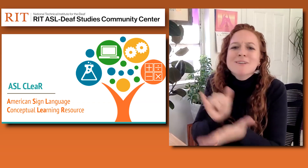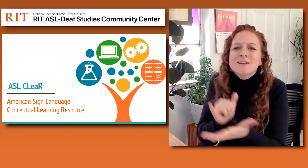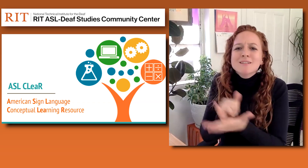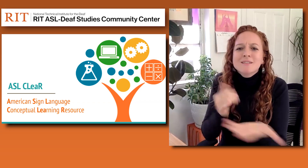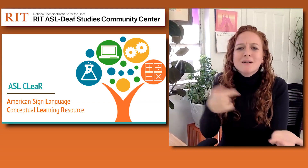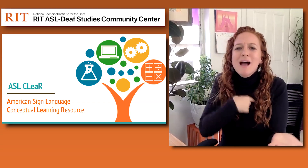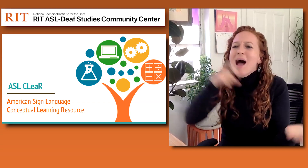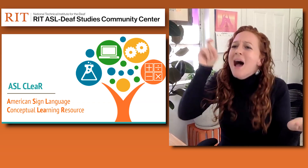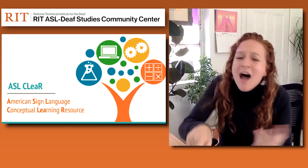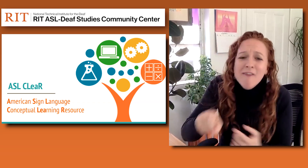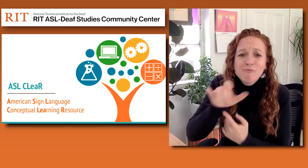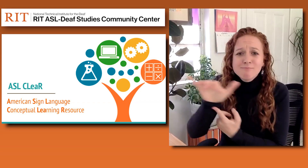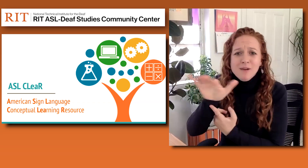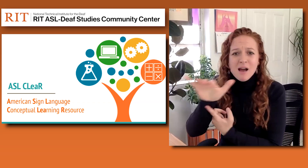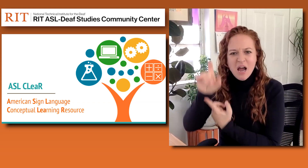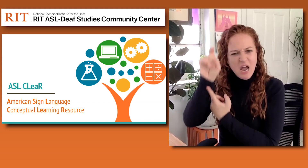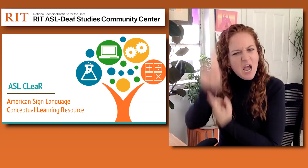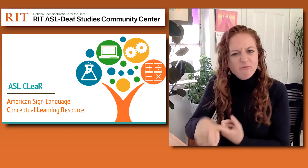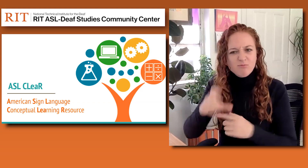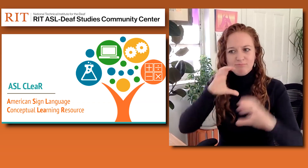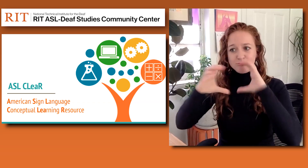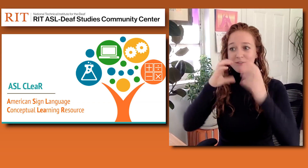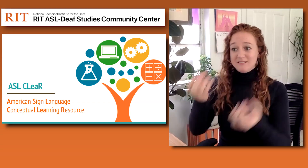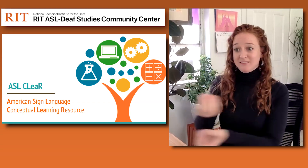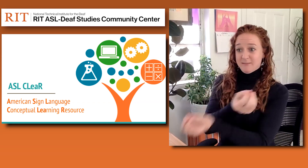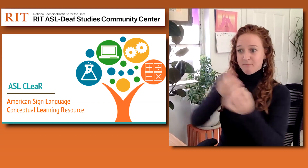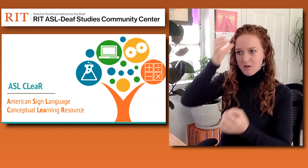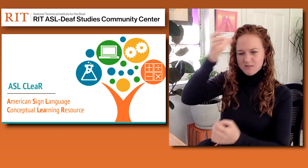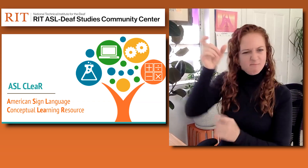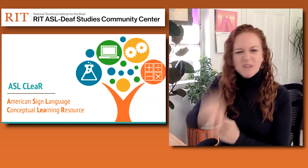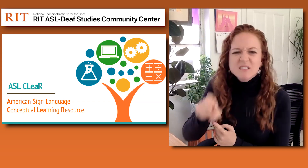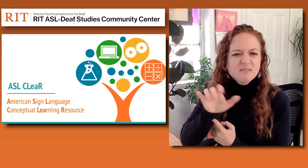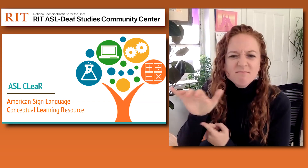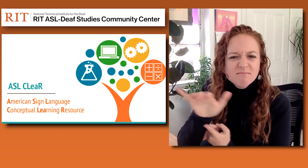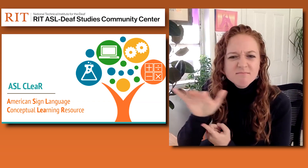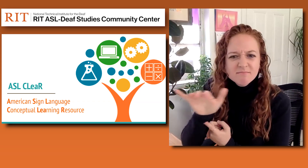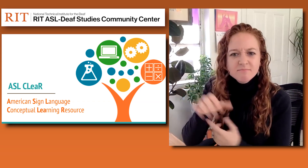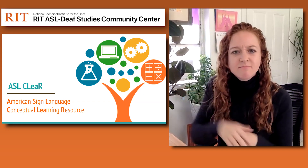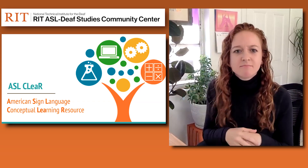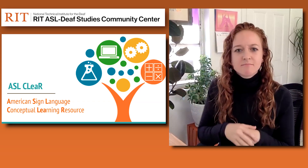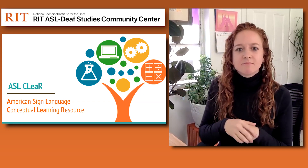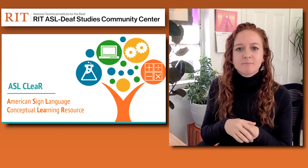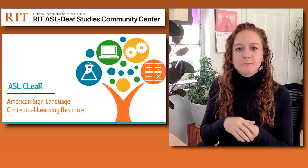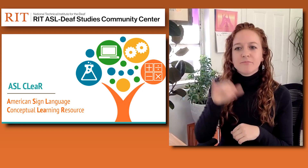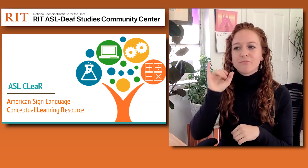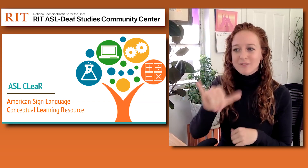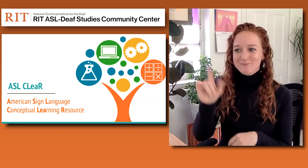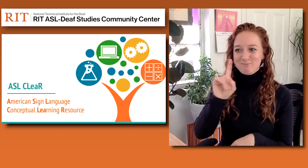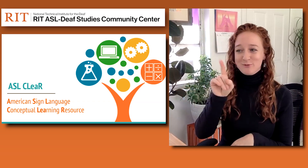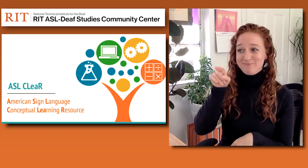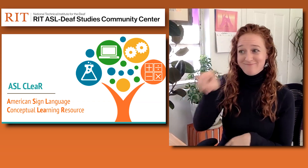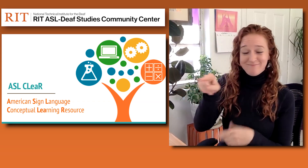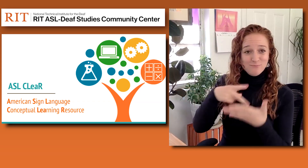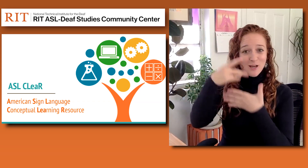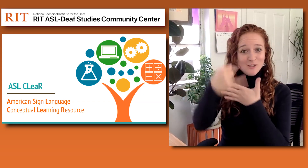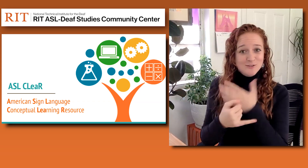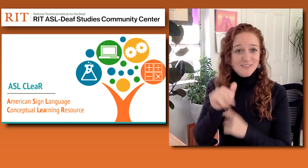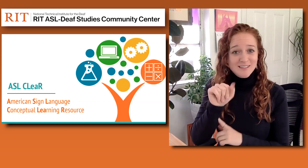without the influence of English, and I thought, you know what? This is impossible. We're gonna have to finger-spell. There's gonna have to be finger-spelling.